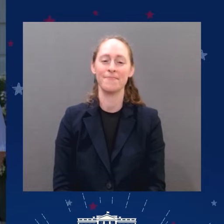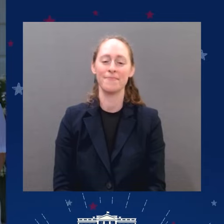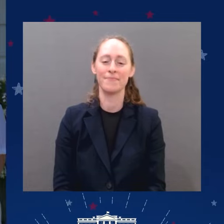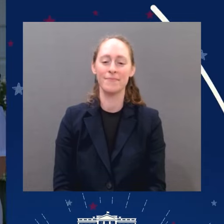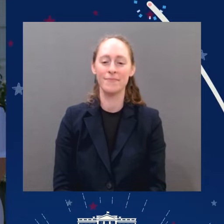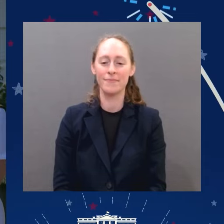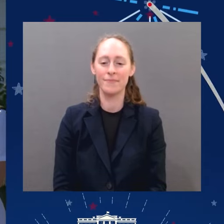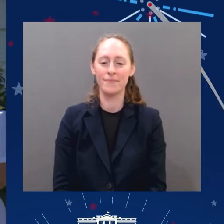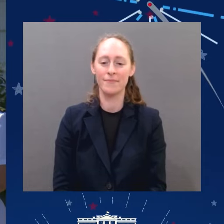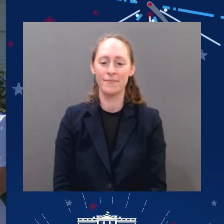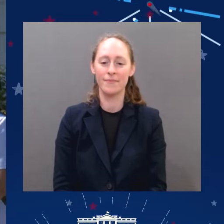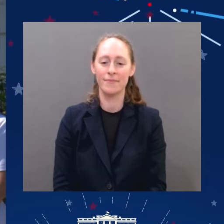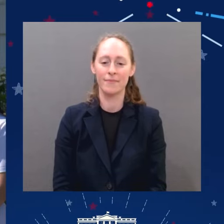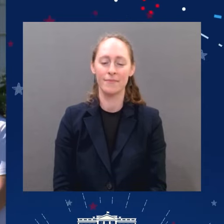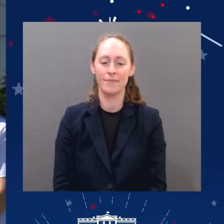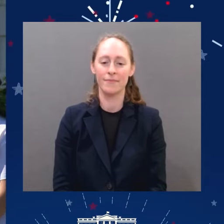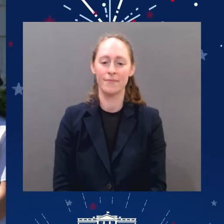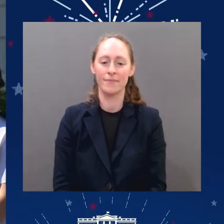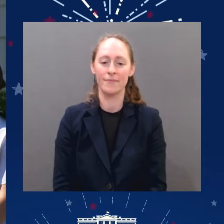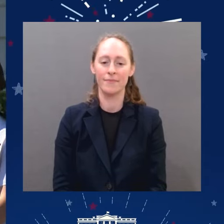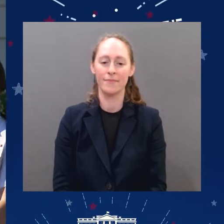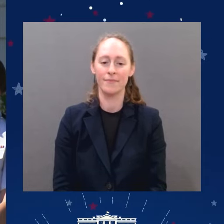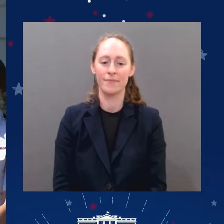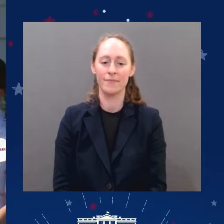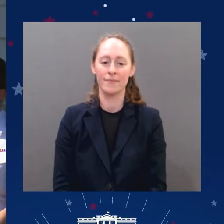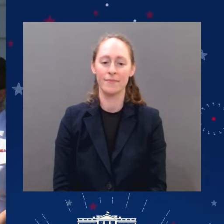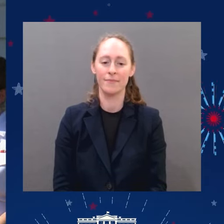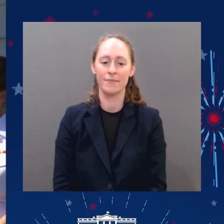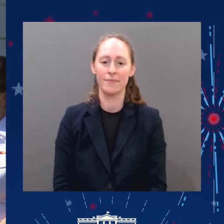The President: Well, Chaplain, thank you for getting this started.